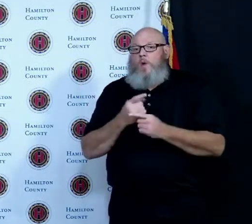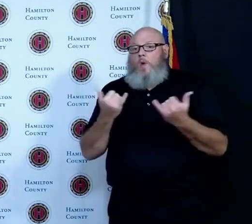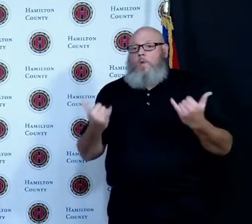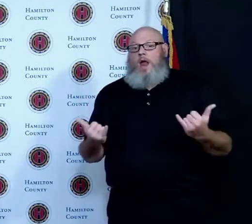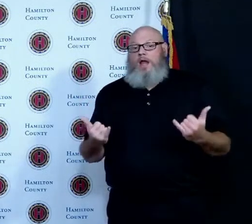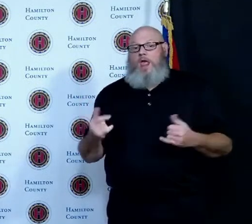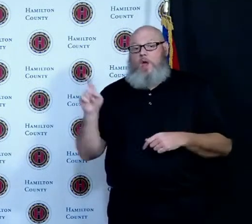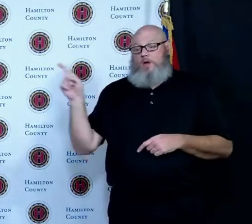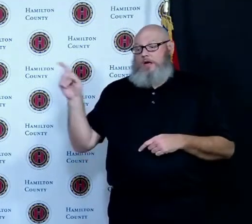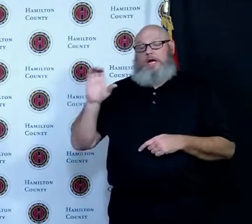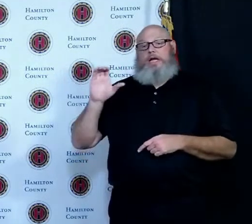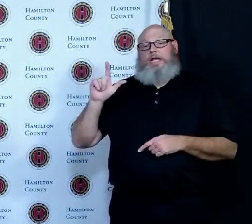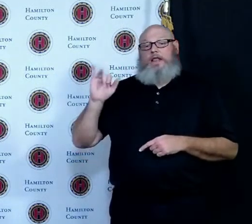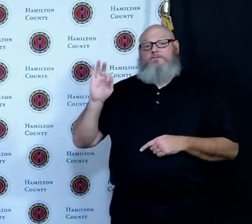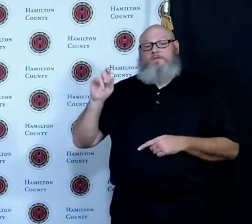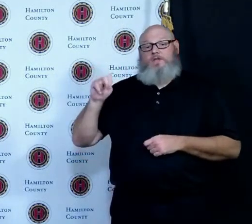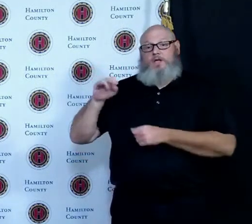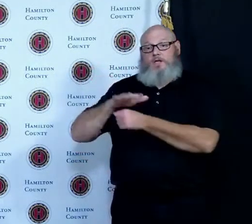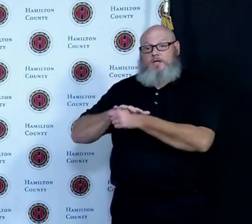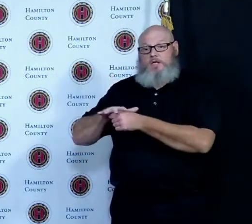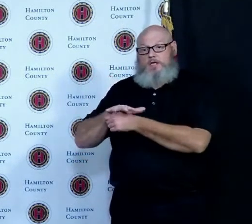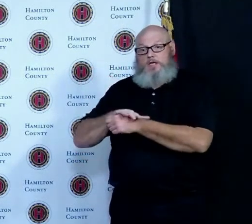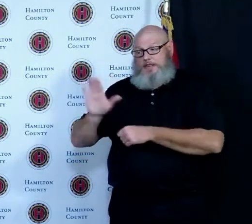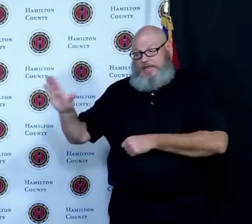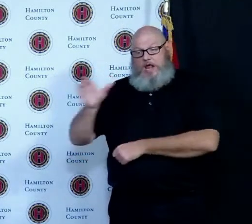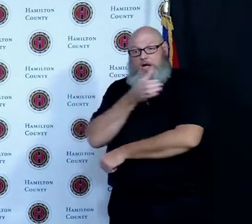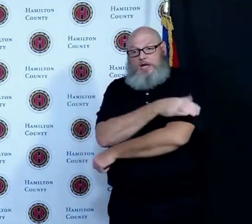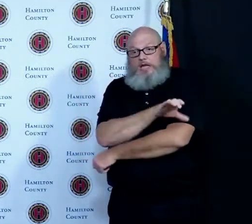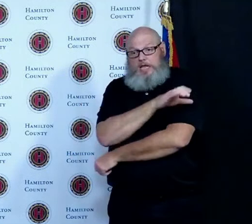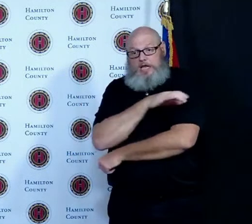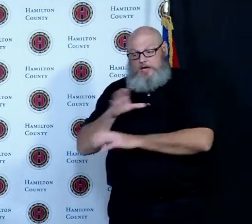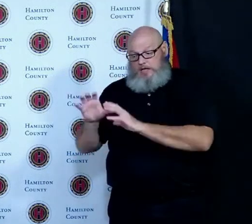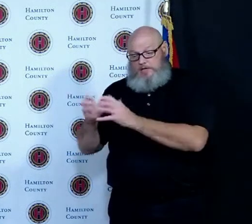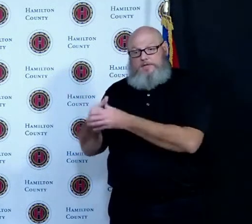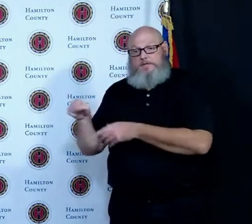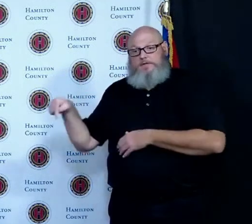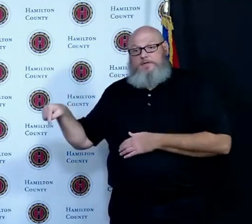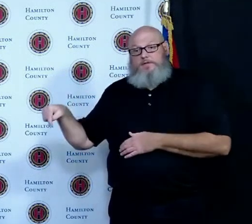coming to us and they have a scheduled appointment no different than if you were to go see a primary